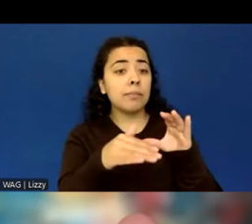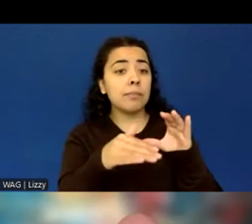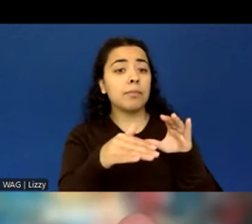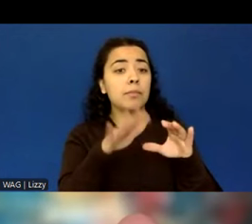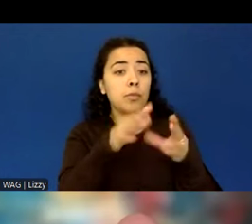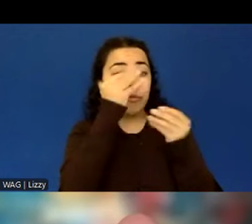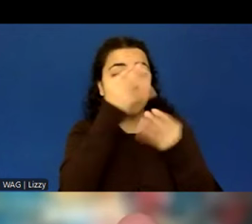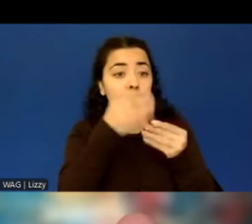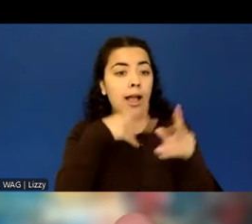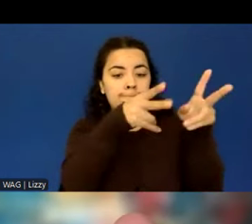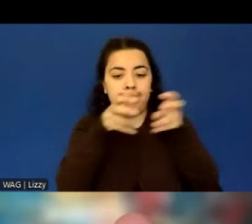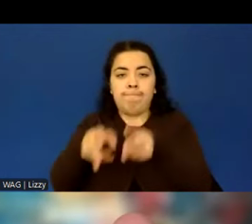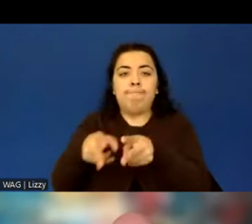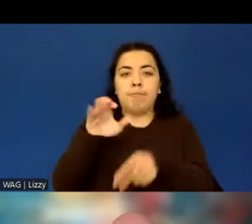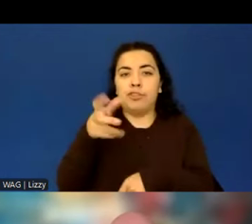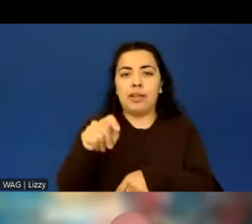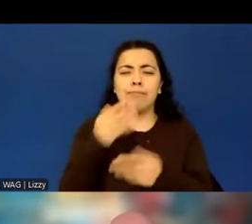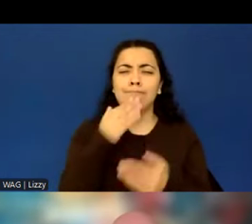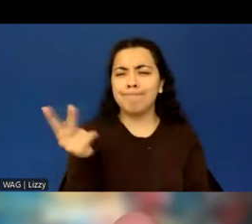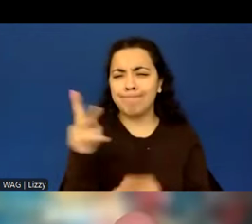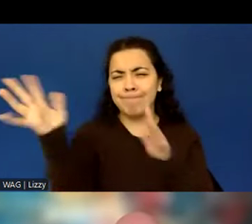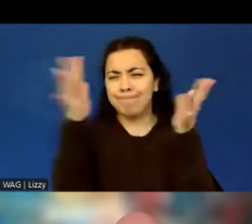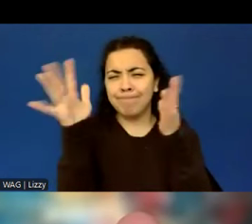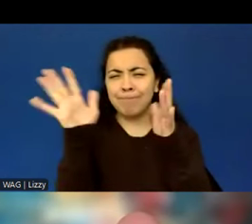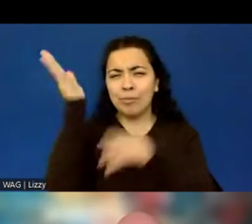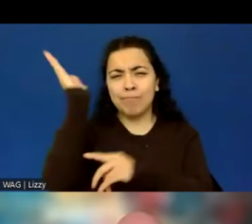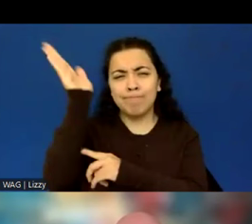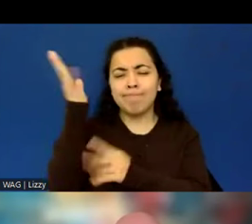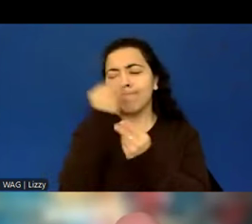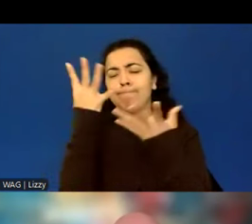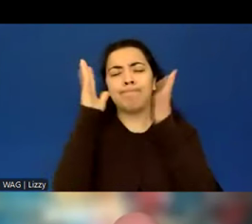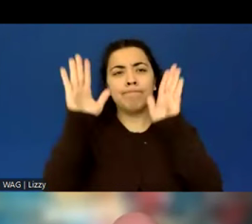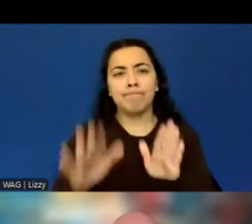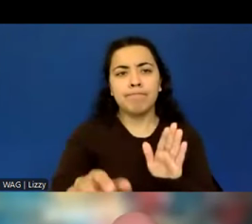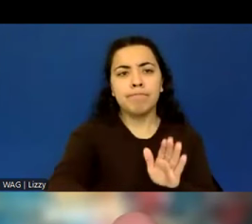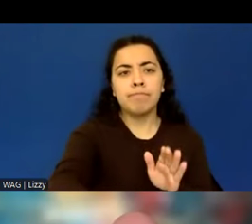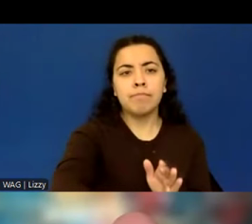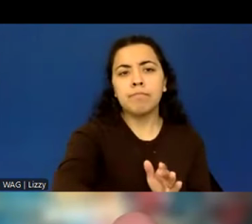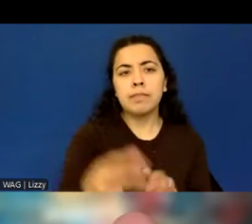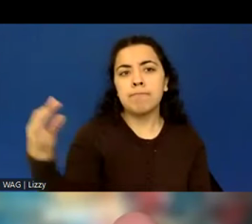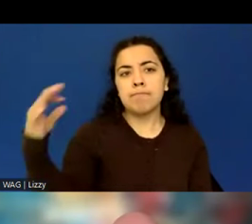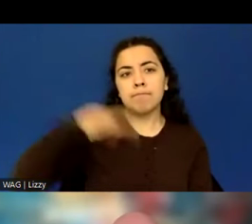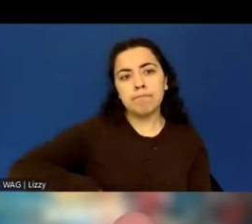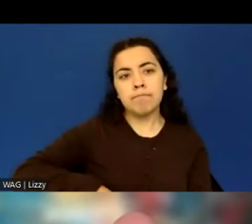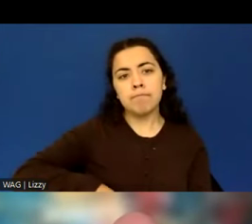all for a great presentation. It was very valuable get that product owner,